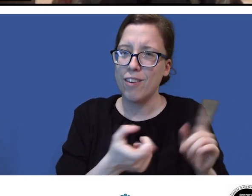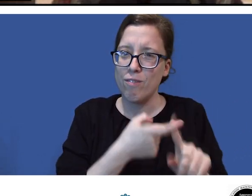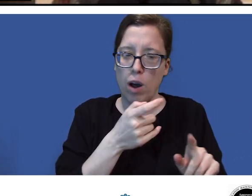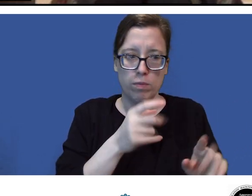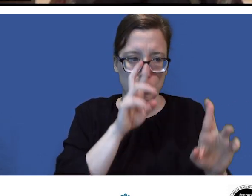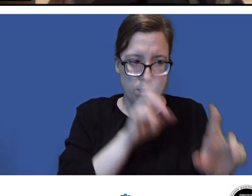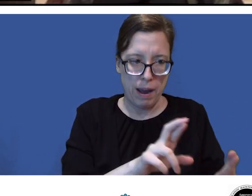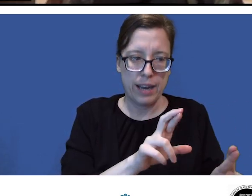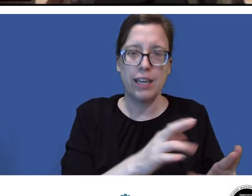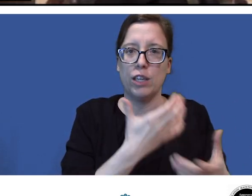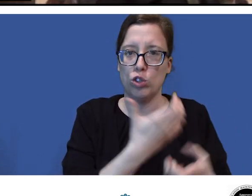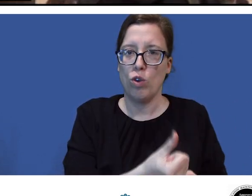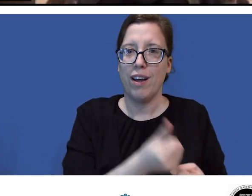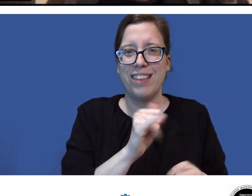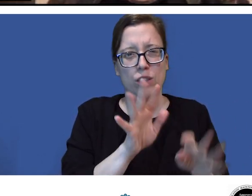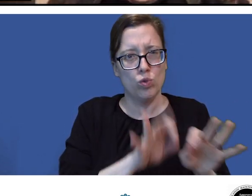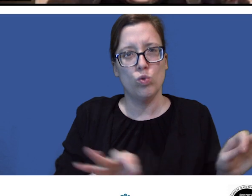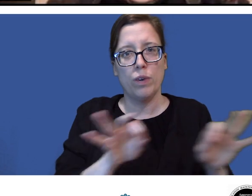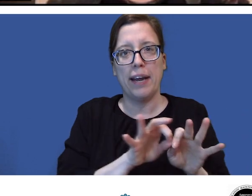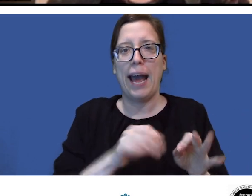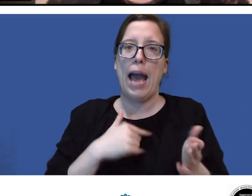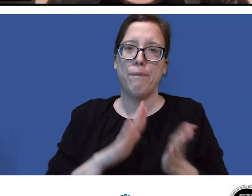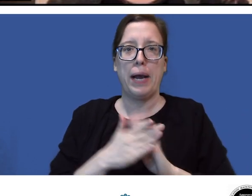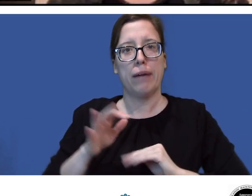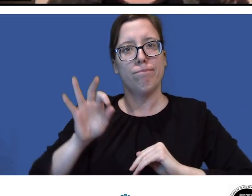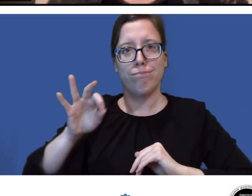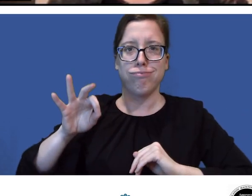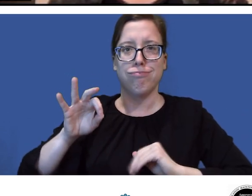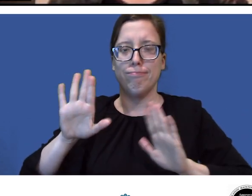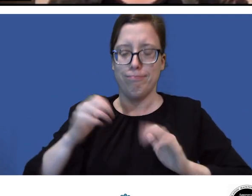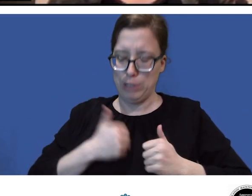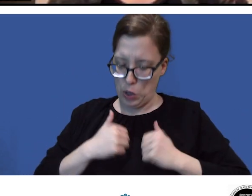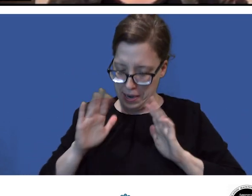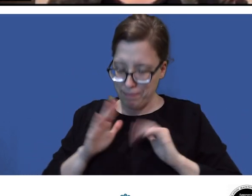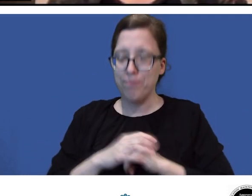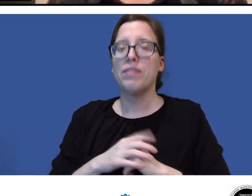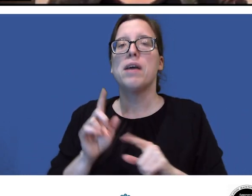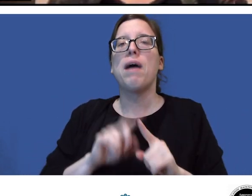Most kids with deafblindness really have trouble counteracting boredom.